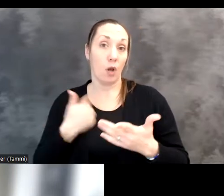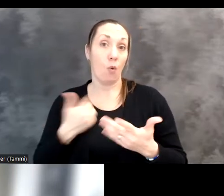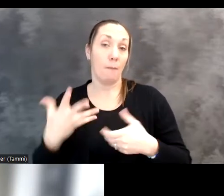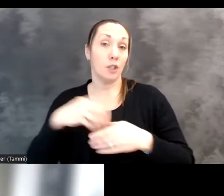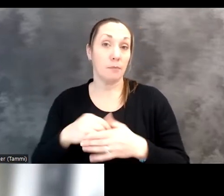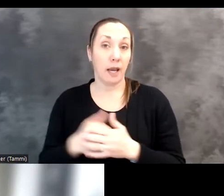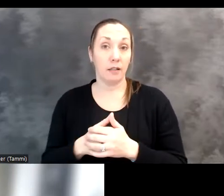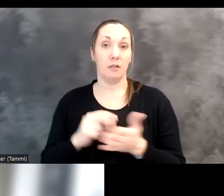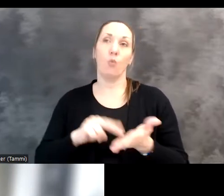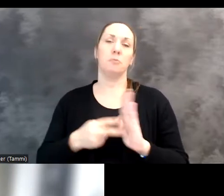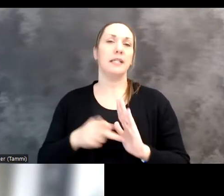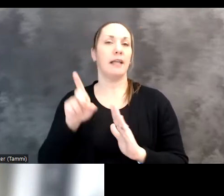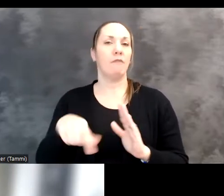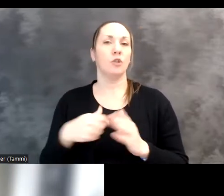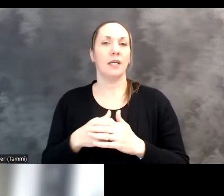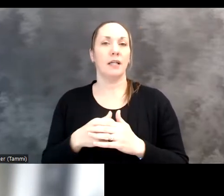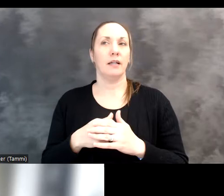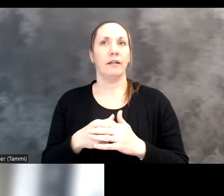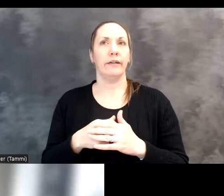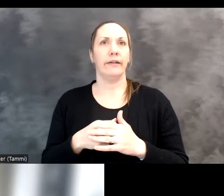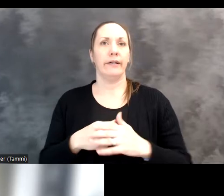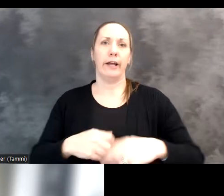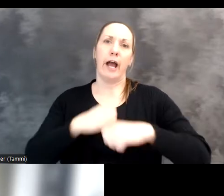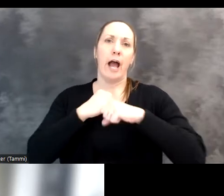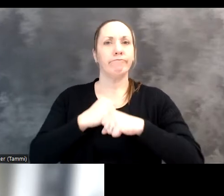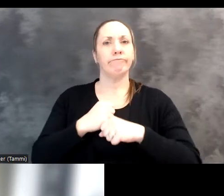compatible with human life, not